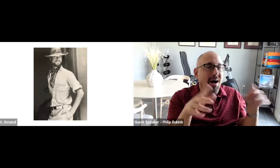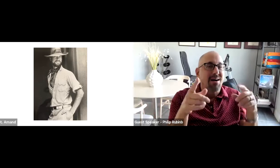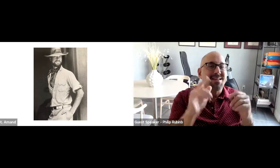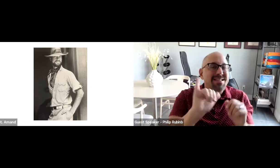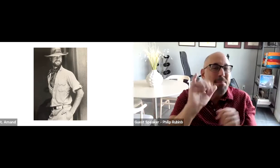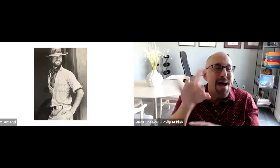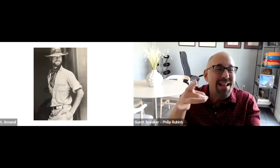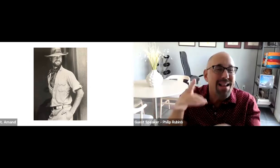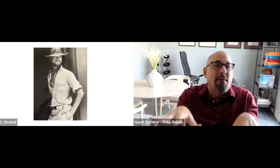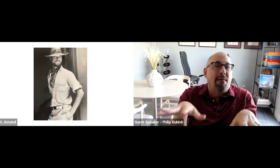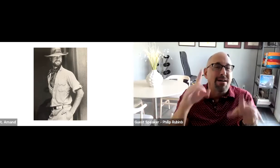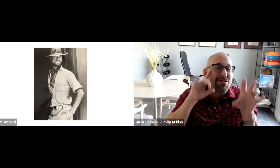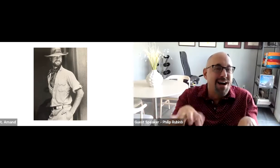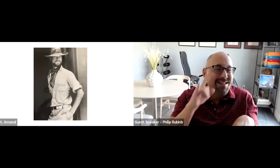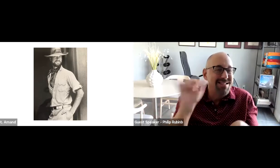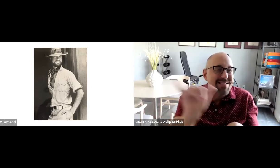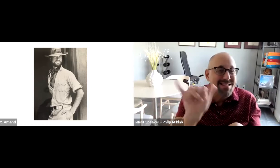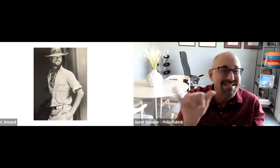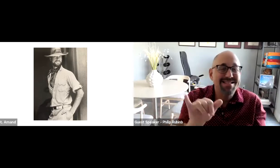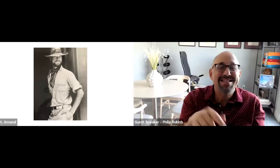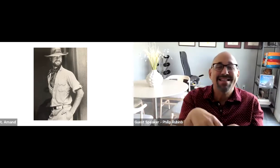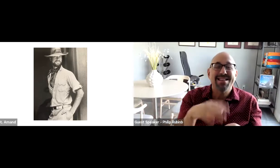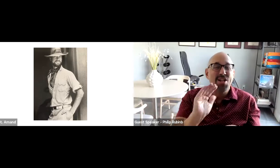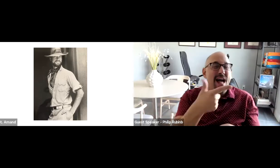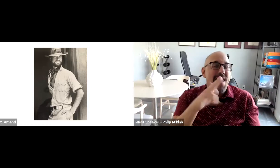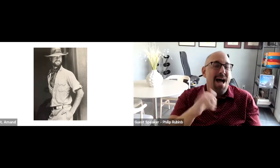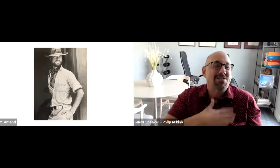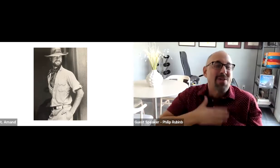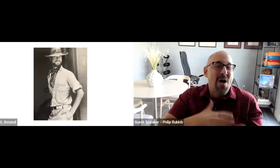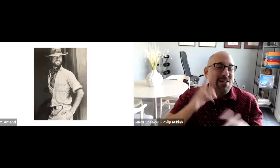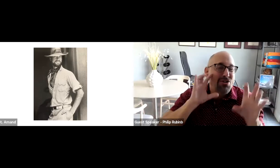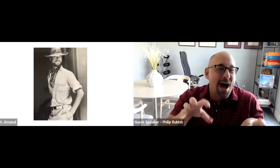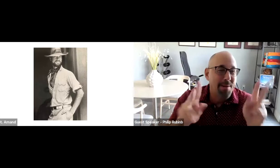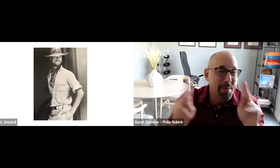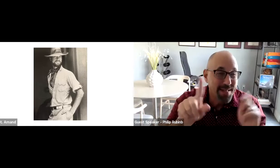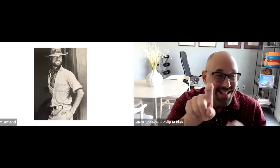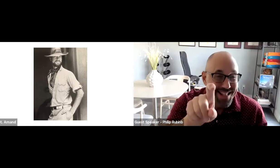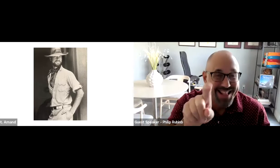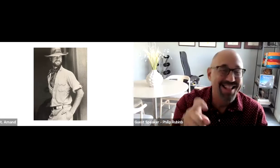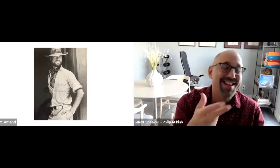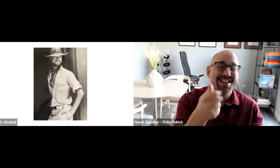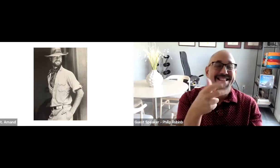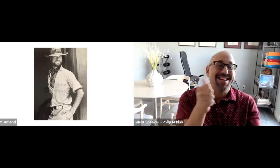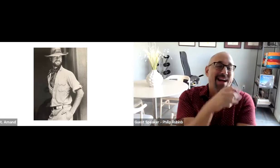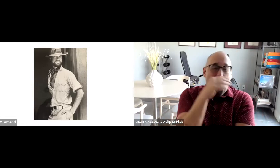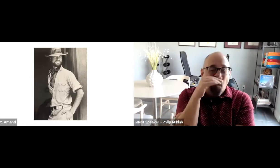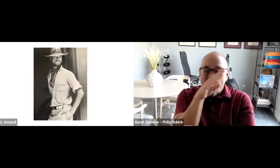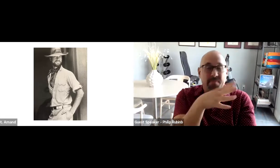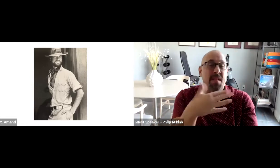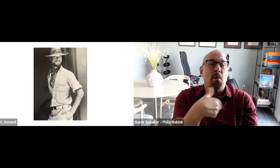would get into character of the mummy, and nobody could figure out who they were. Ed was there at the party, too, and he thought it was shocking.